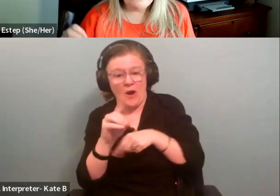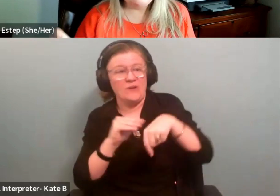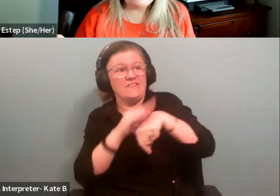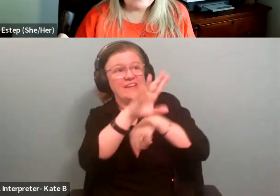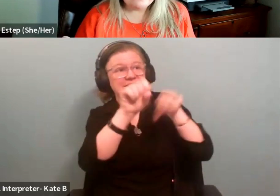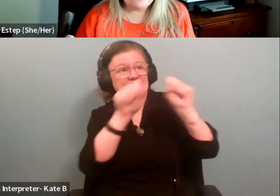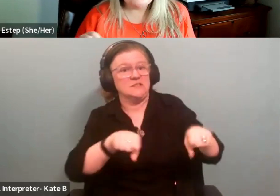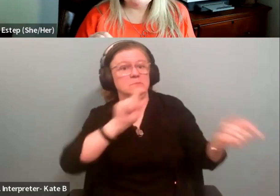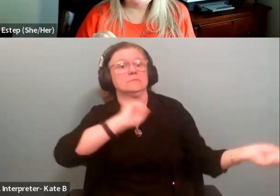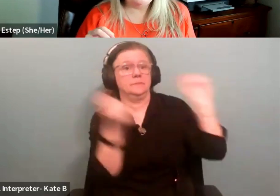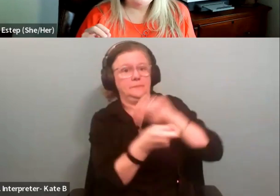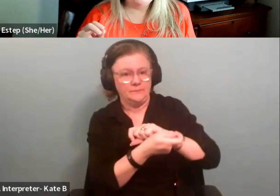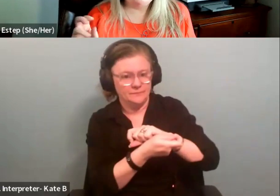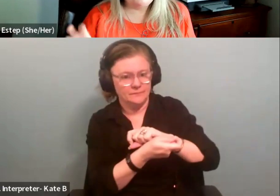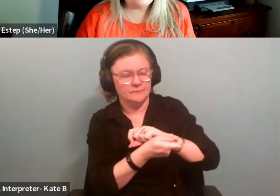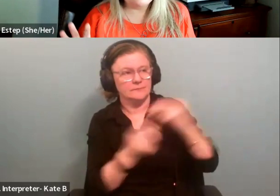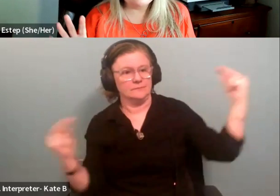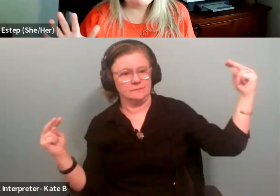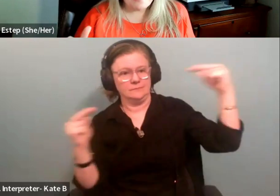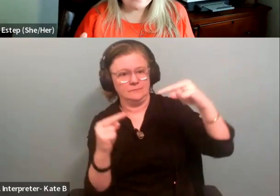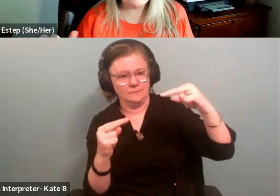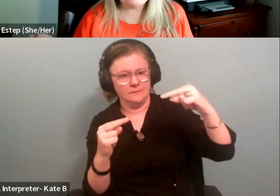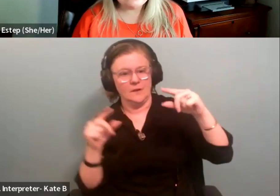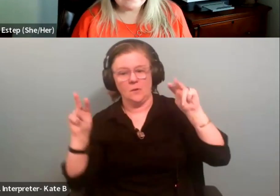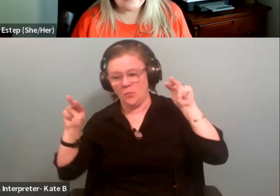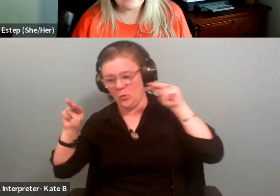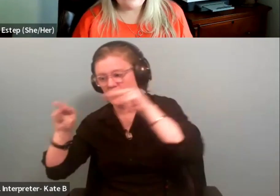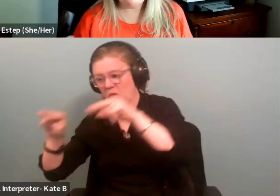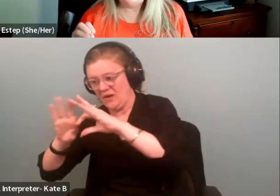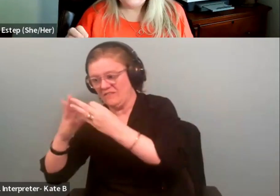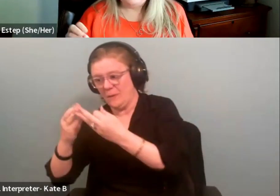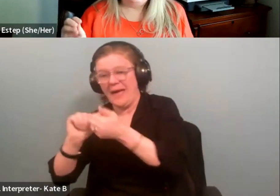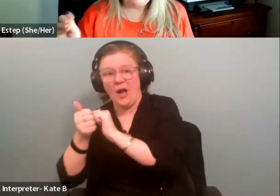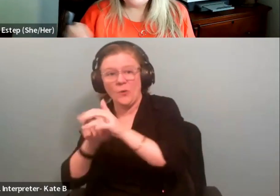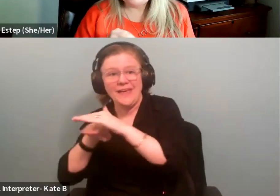we have to pay attention to families pathways to care. That